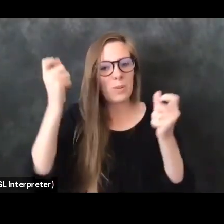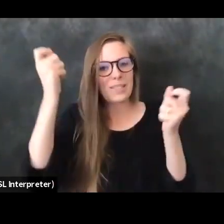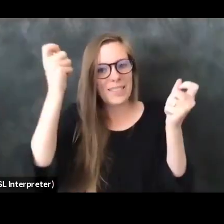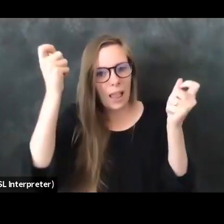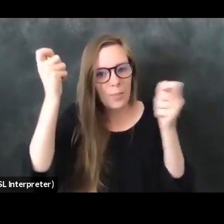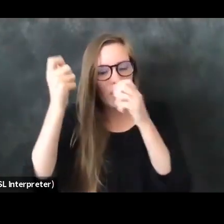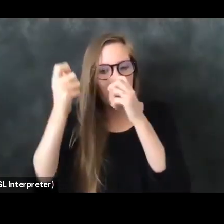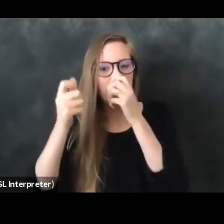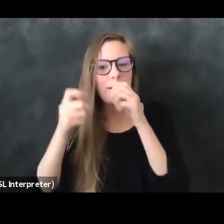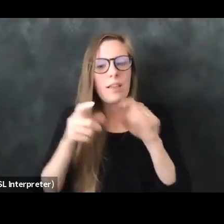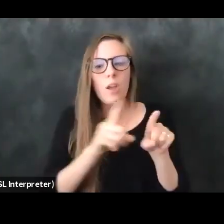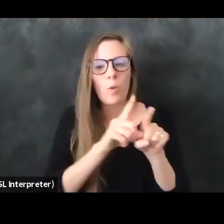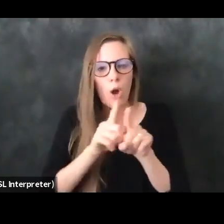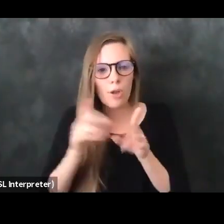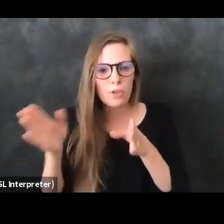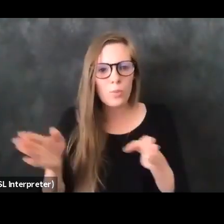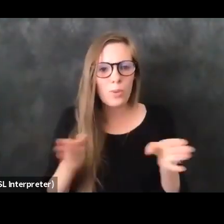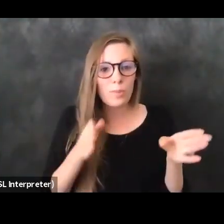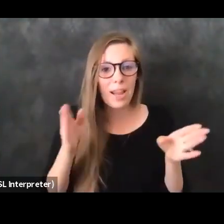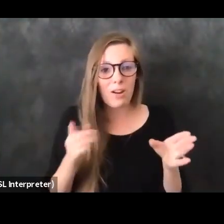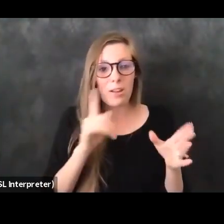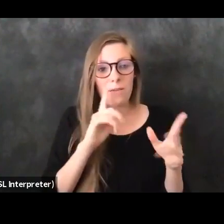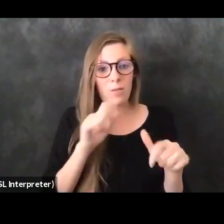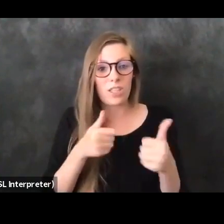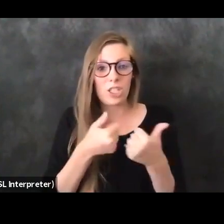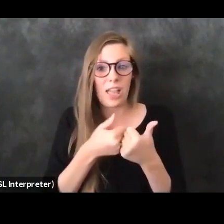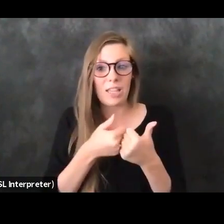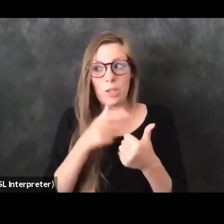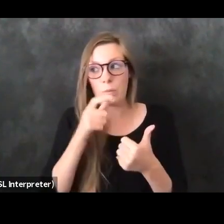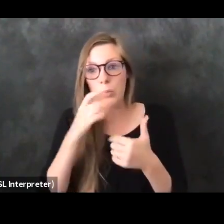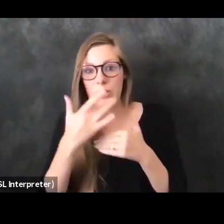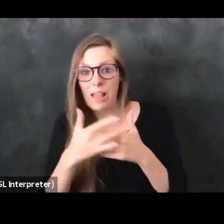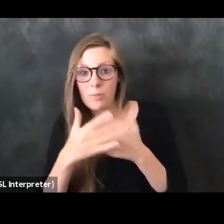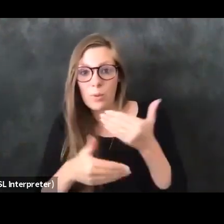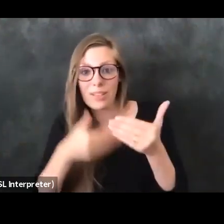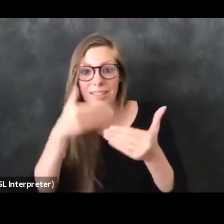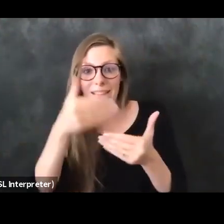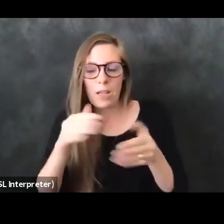also preparing for the looming challenge of eligibility, opening up to everyone 50